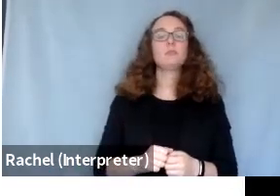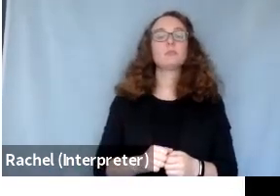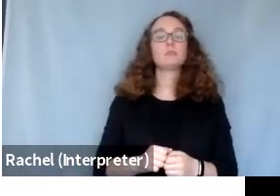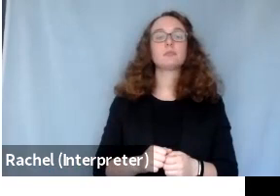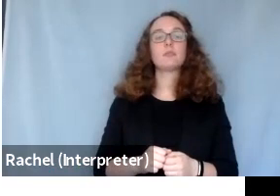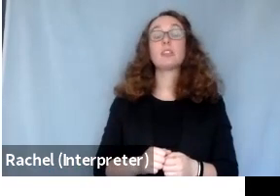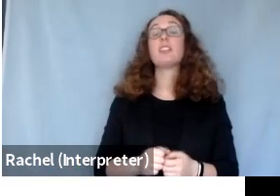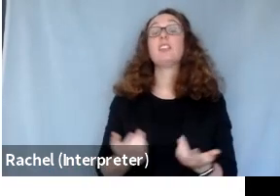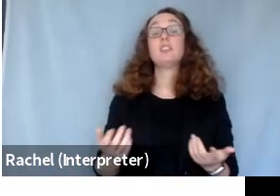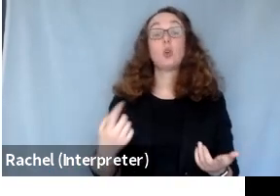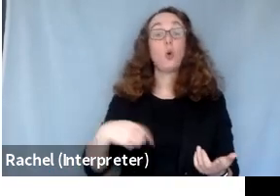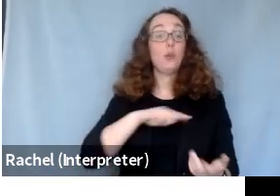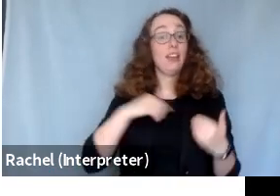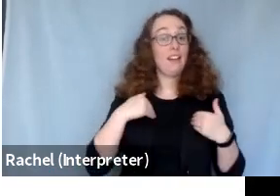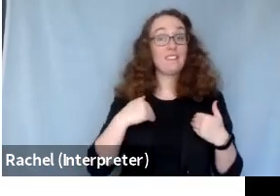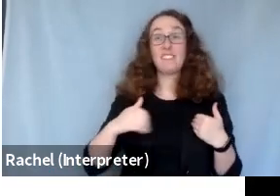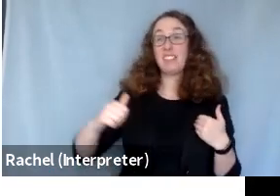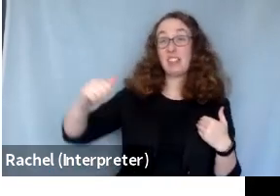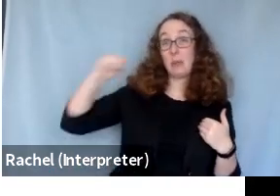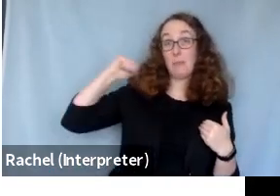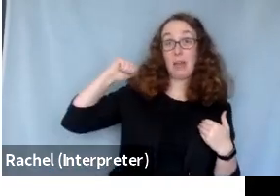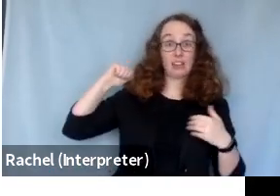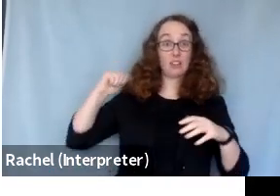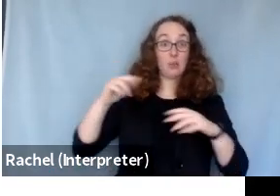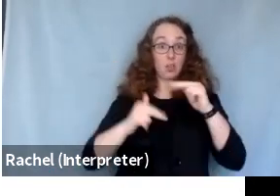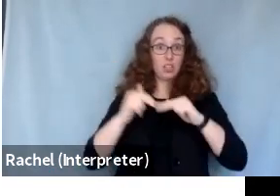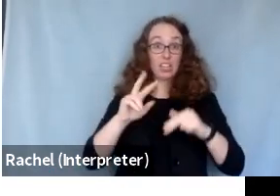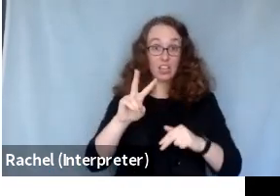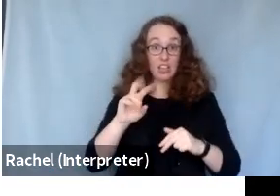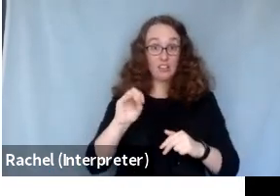access window in the back, for the CalWorks, Reading and Beyond, and some aid